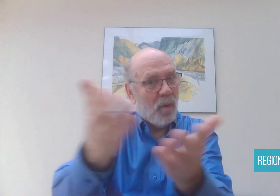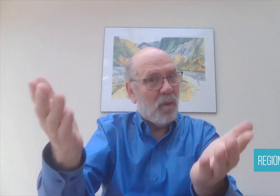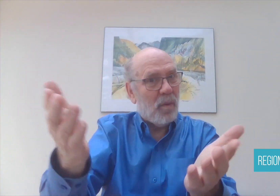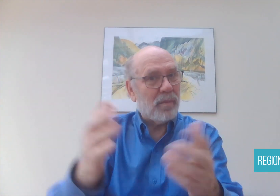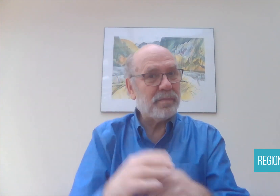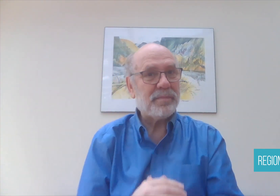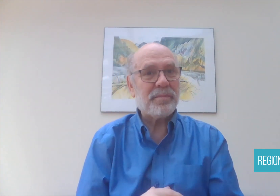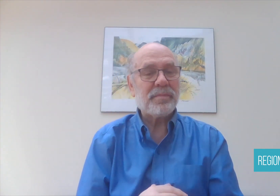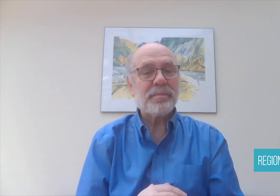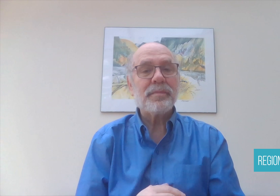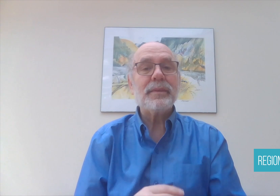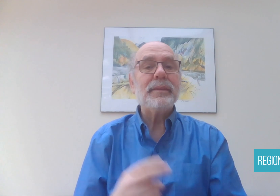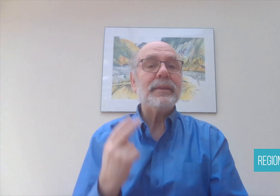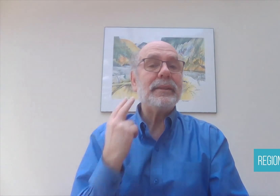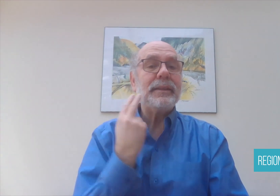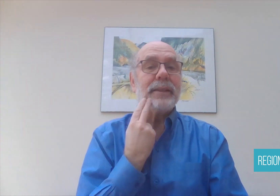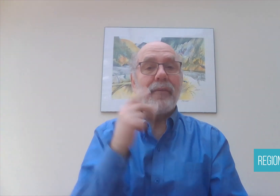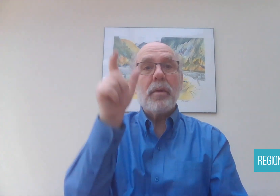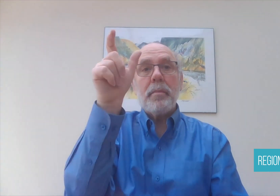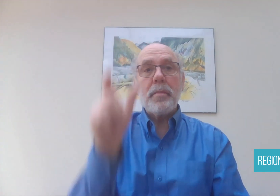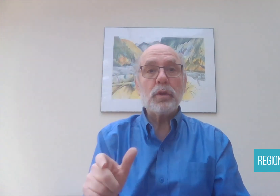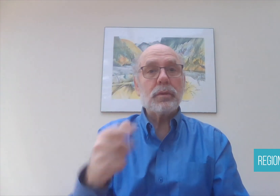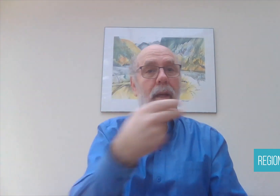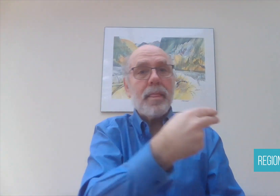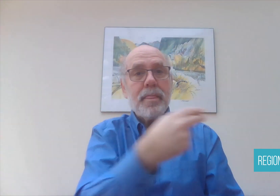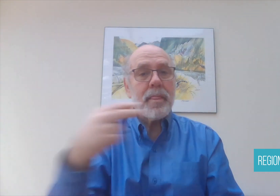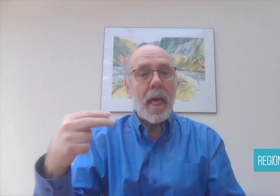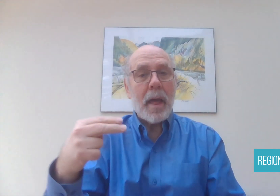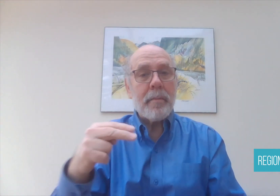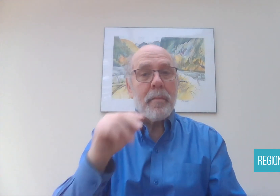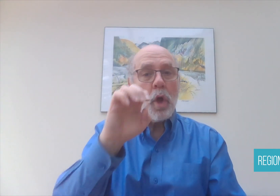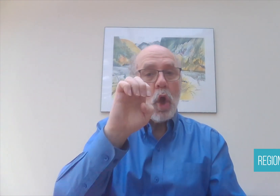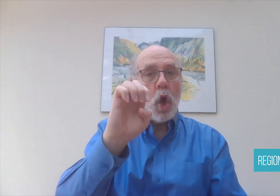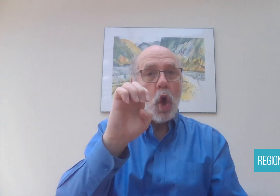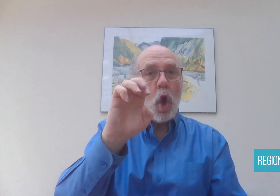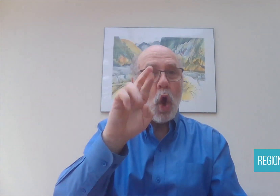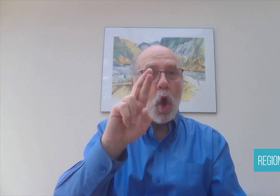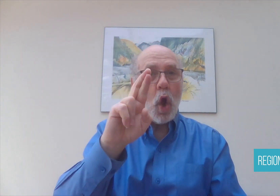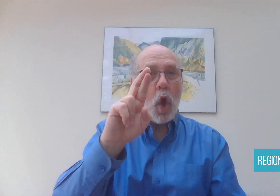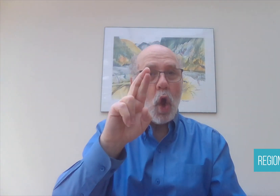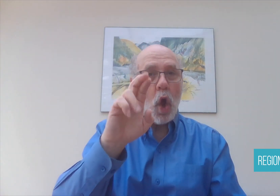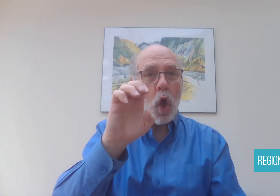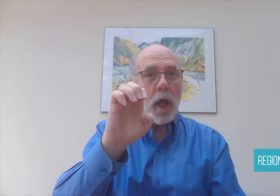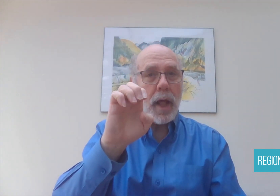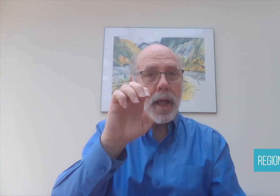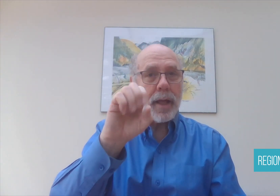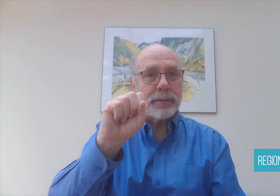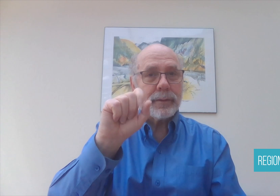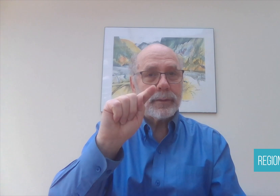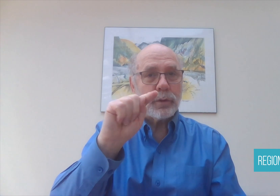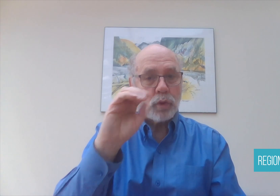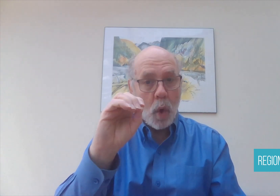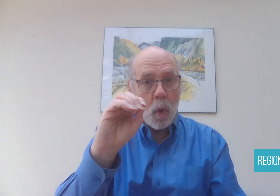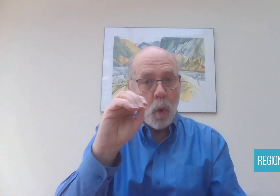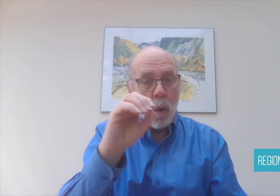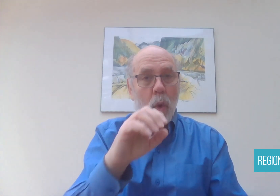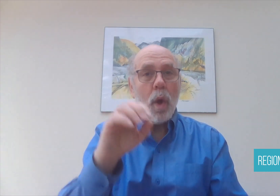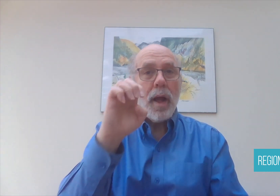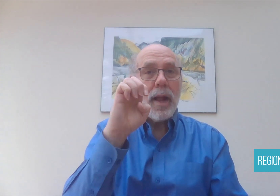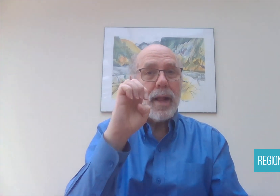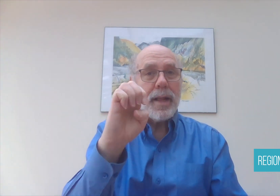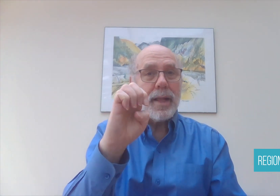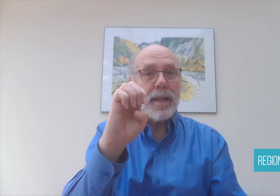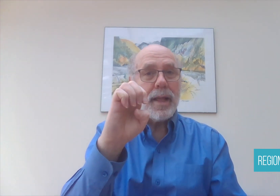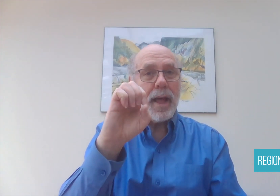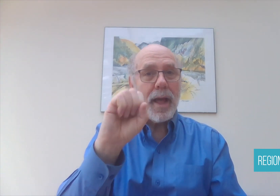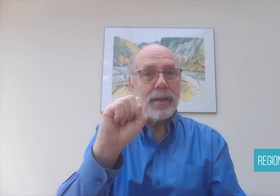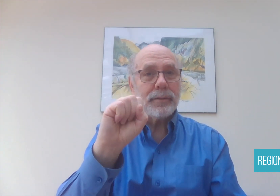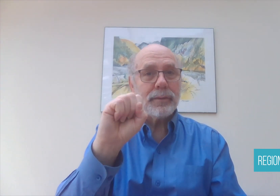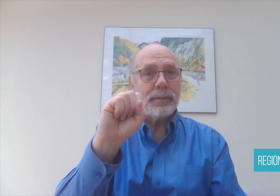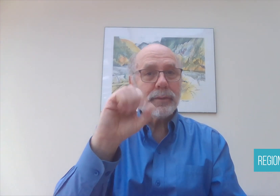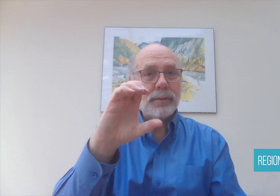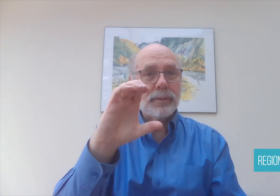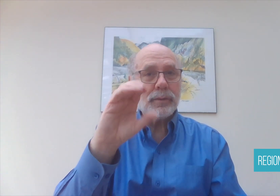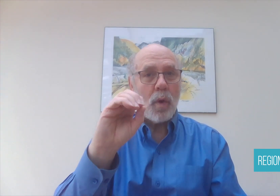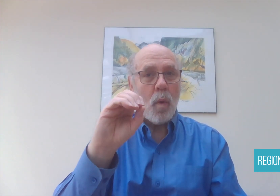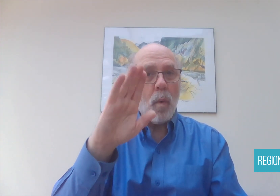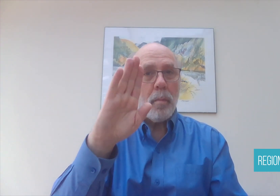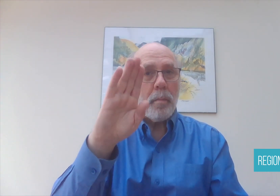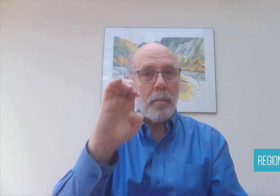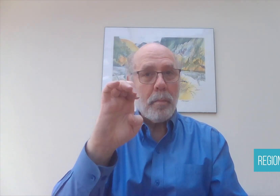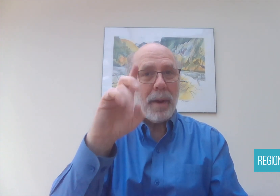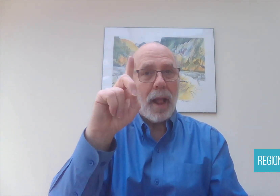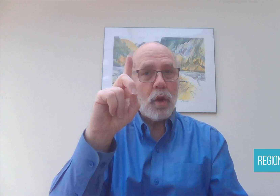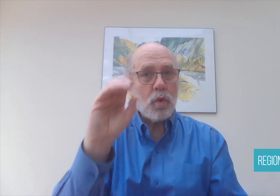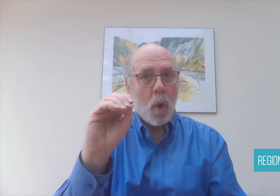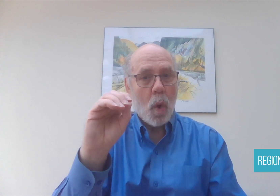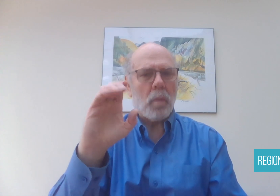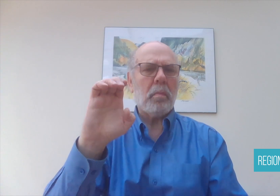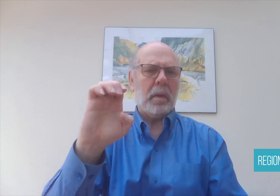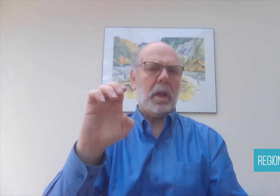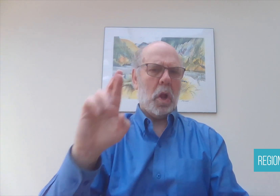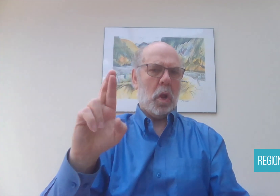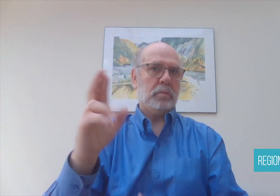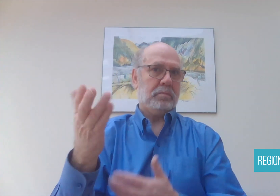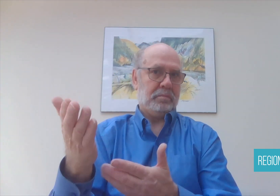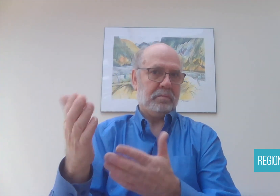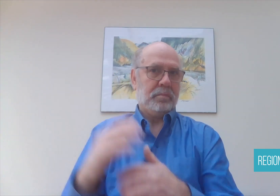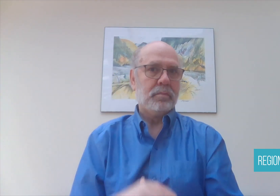in the Deaf community in Mexico. A Deaf man named Ernesto Escobedo